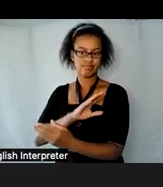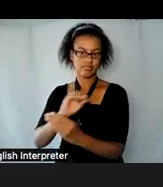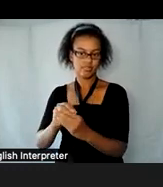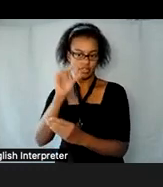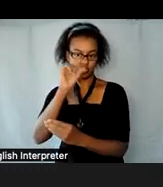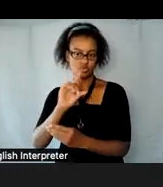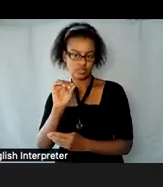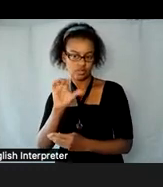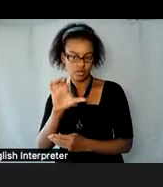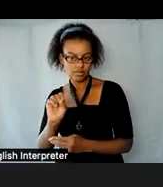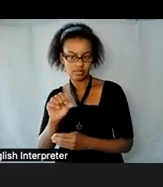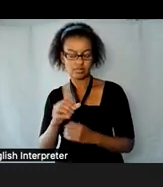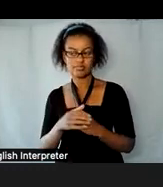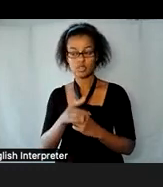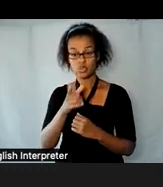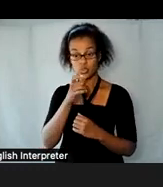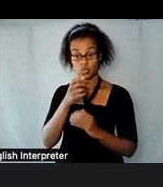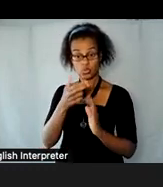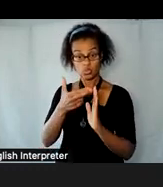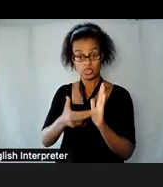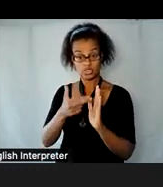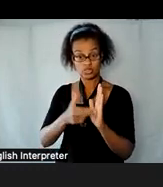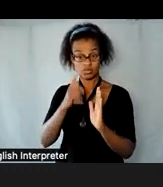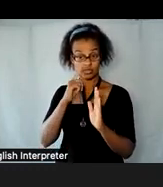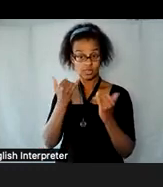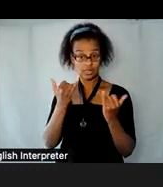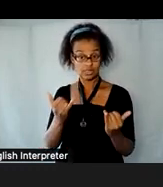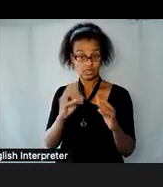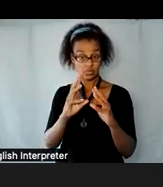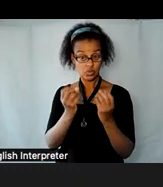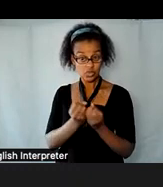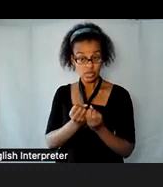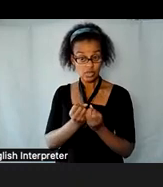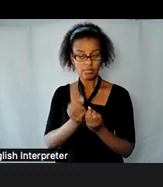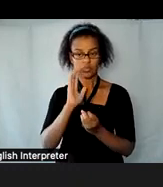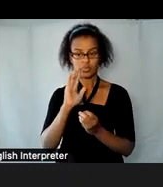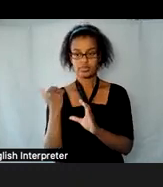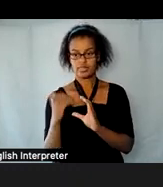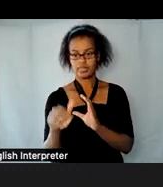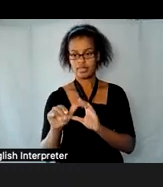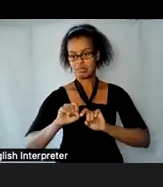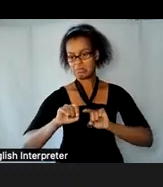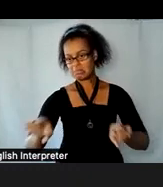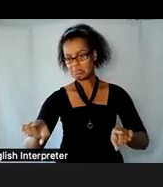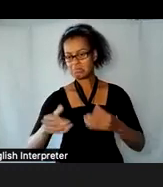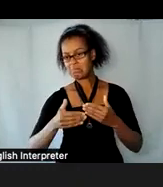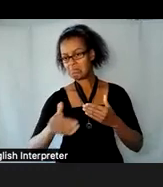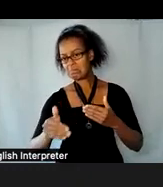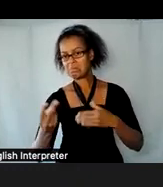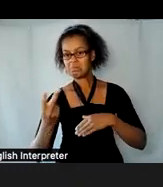maybe not immediately, but you know, in a day or two, you will receive that.